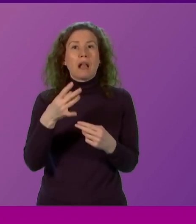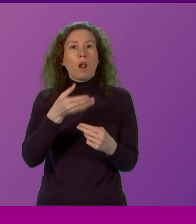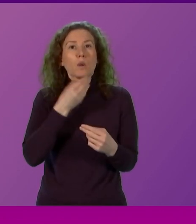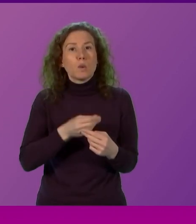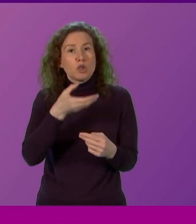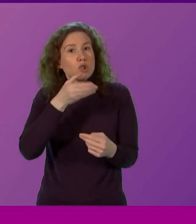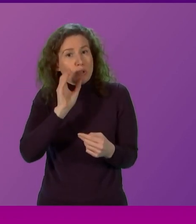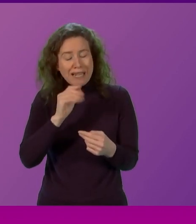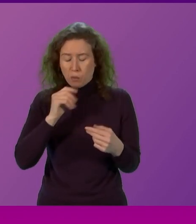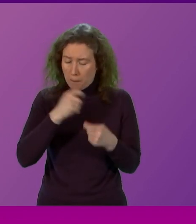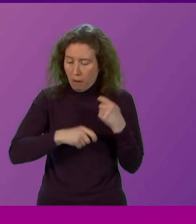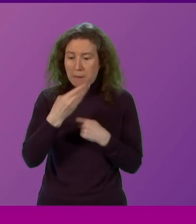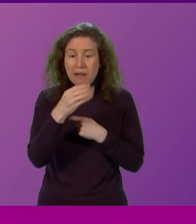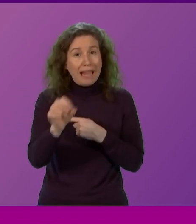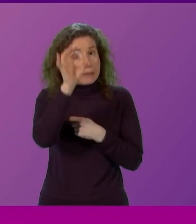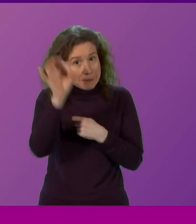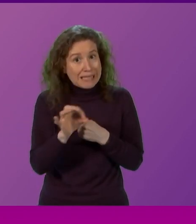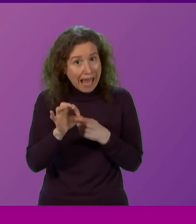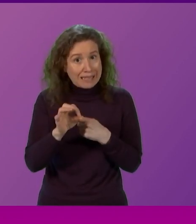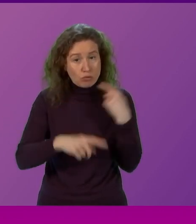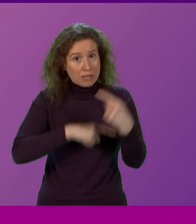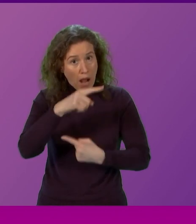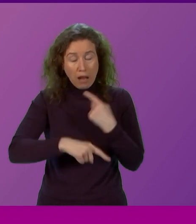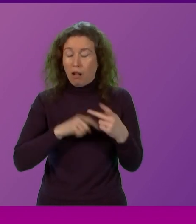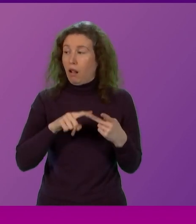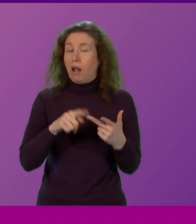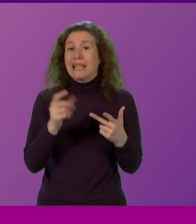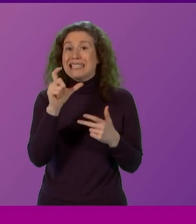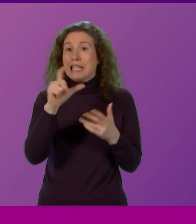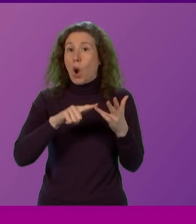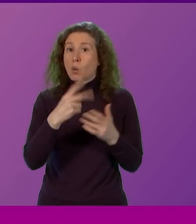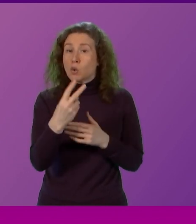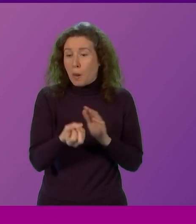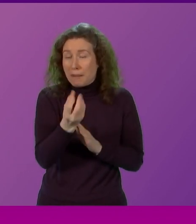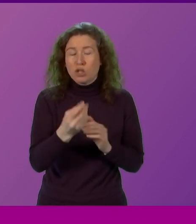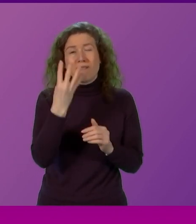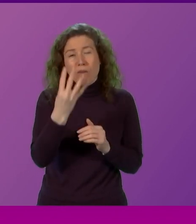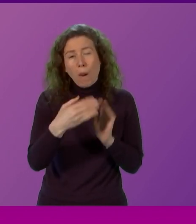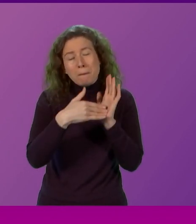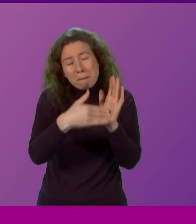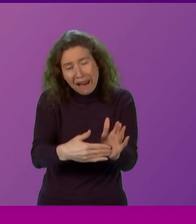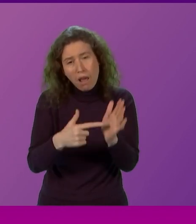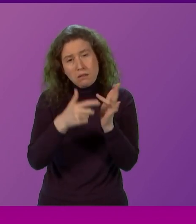towards 90 per cent and reduce carbon dioxide emissions by 4 million tonnes over 25 years,